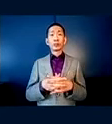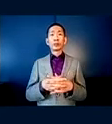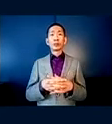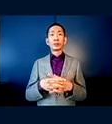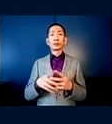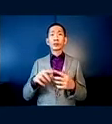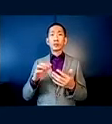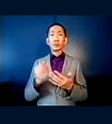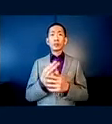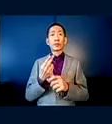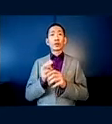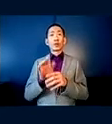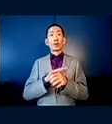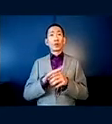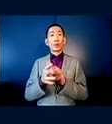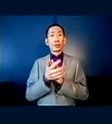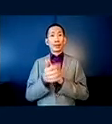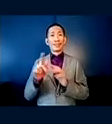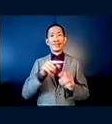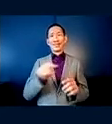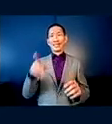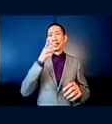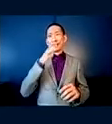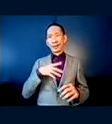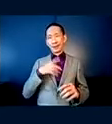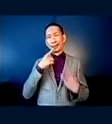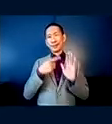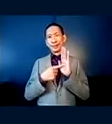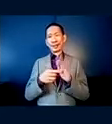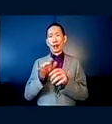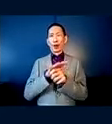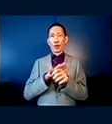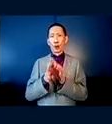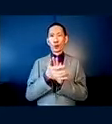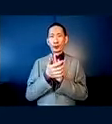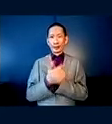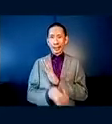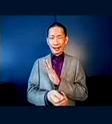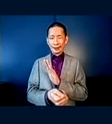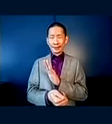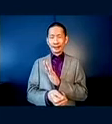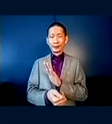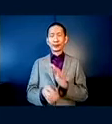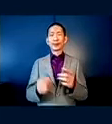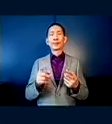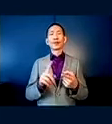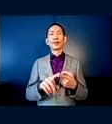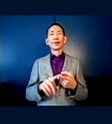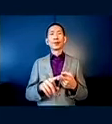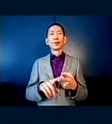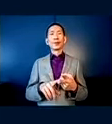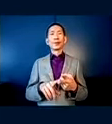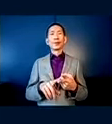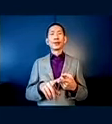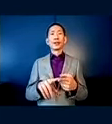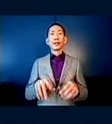HEALTH PROFESSIONAL SHORTAGES. SO TO DRAW ON LOCAL TALENT, AND THESE LADIES WITH EMBLEMATIC OF